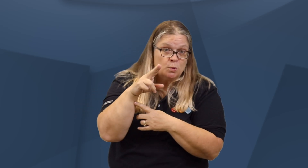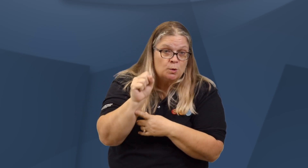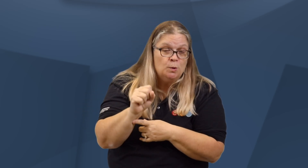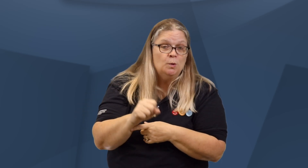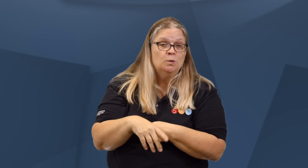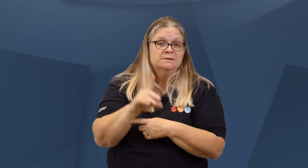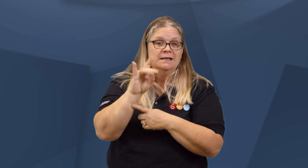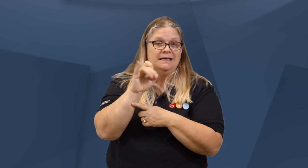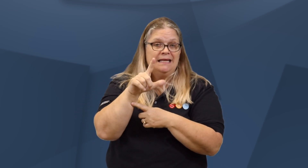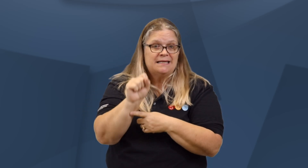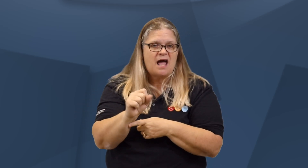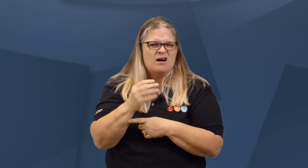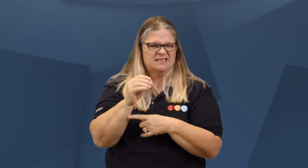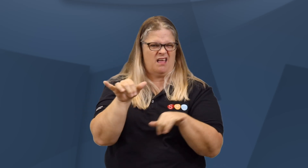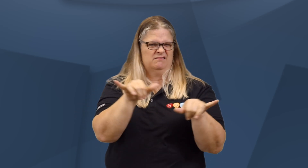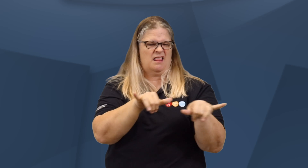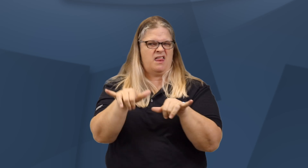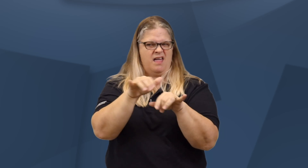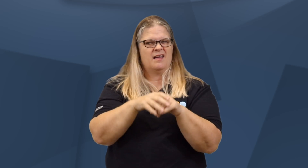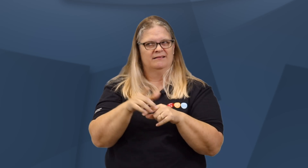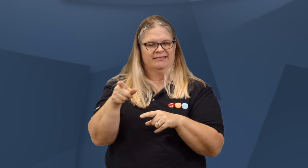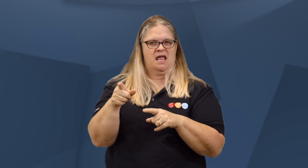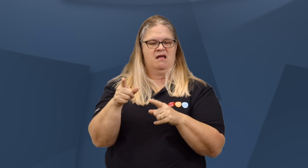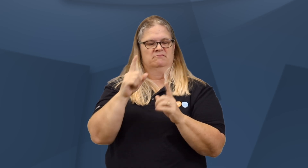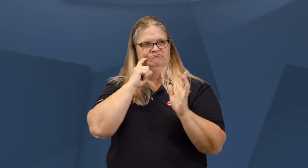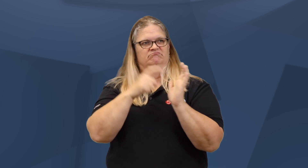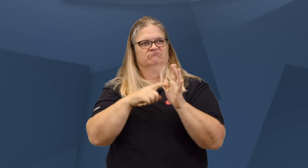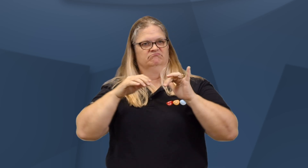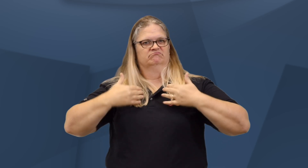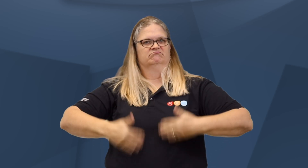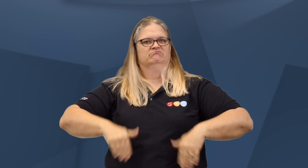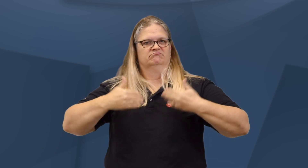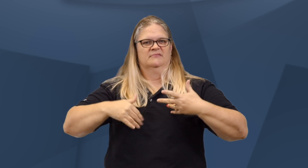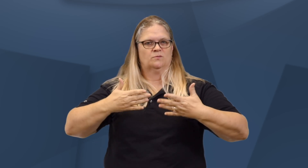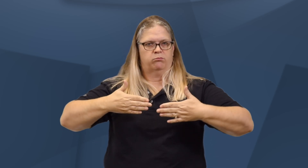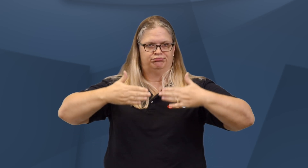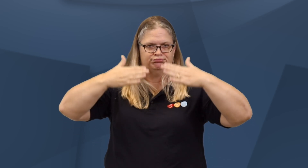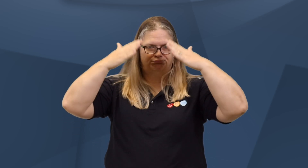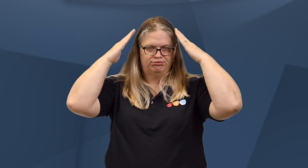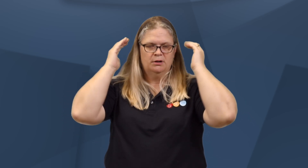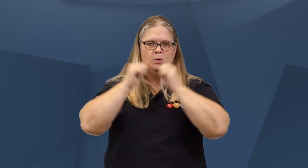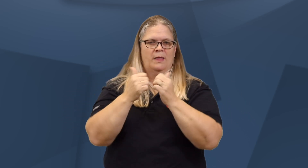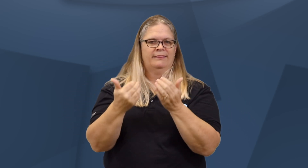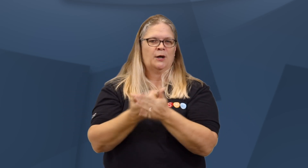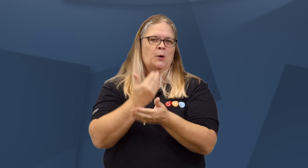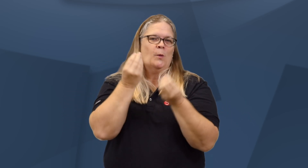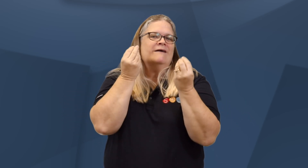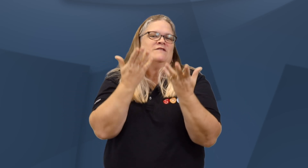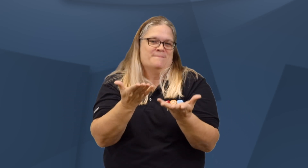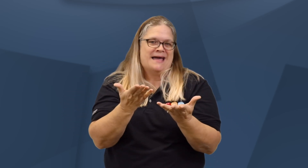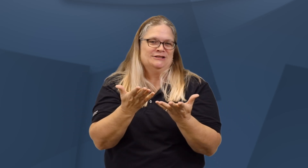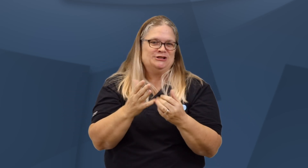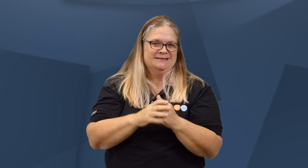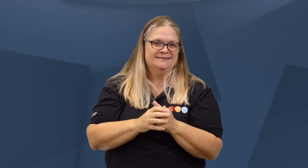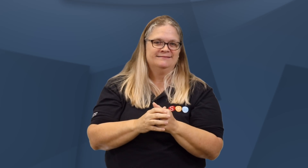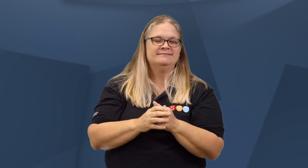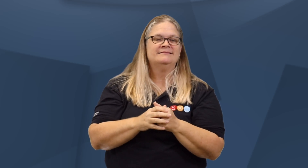whether it be social cues or other details. They can actually become overwhelmed with the amount of new information.